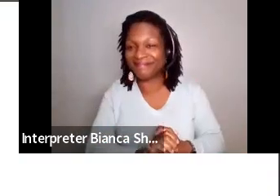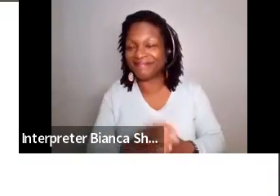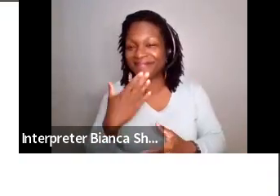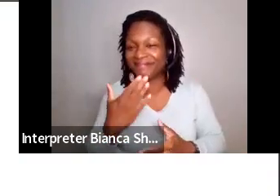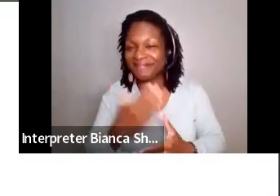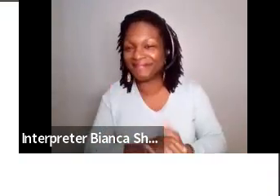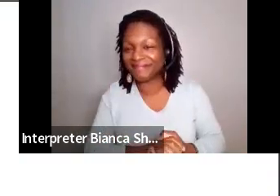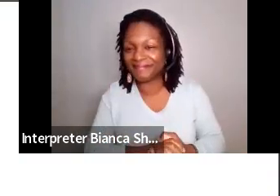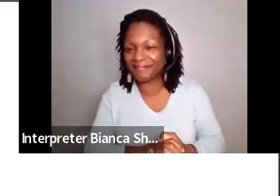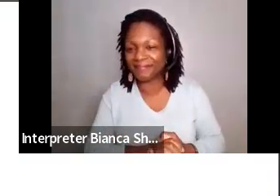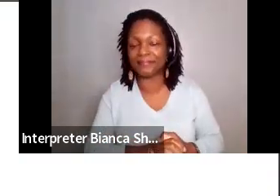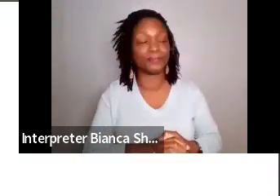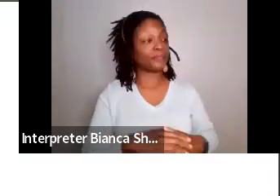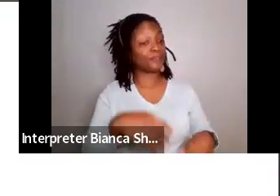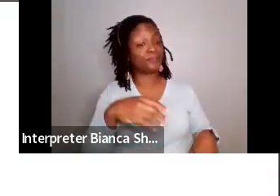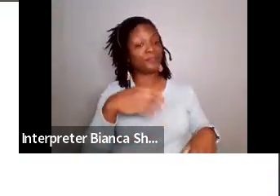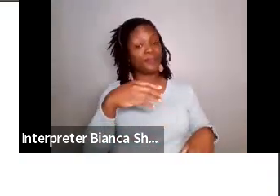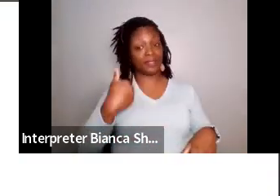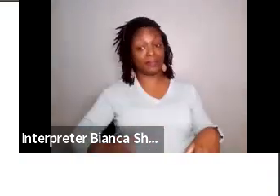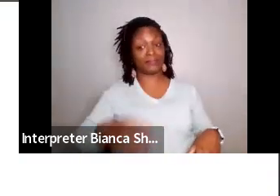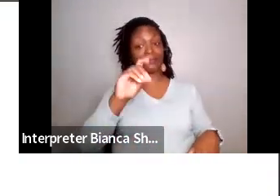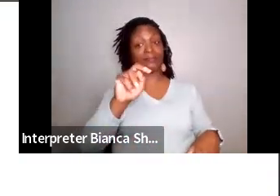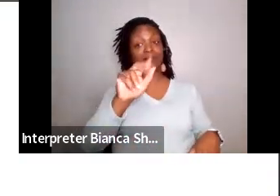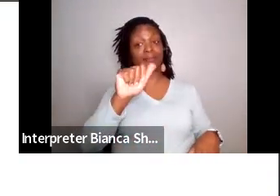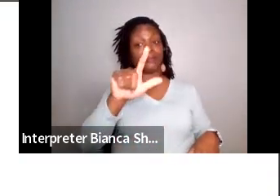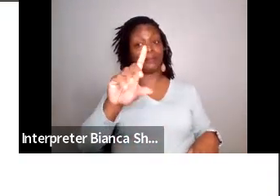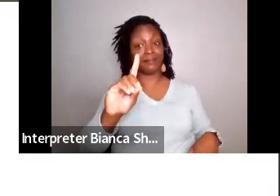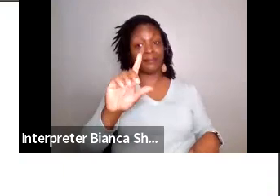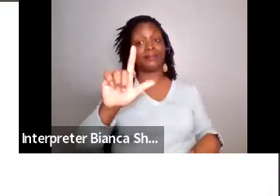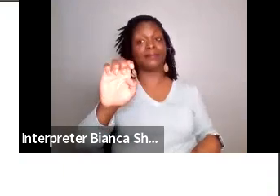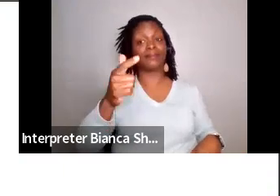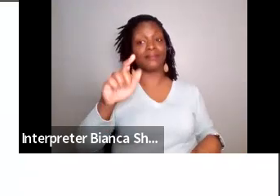Thank you. Good morning. Everyone again. my name is Donald Lache.